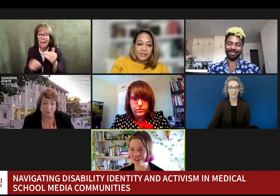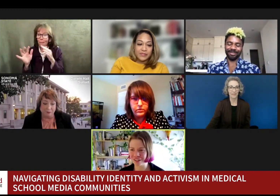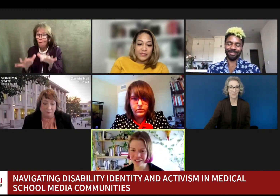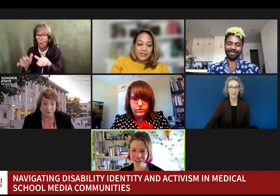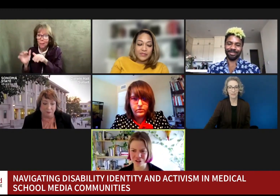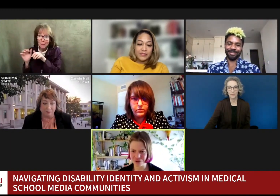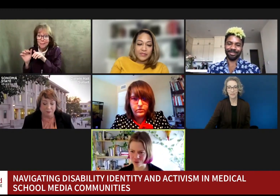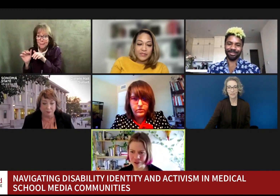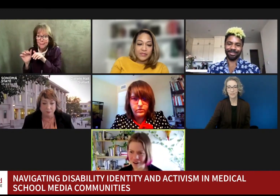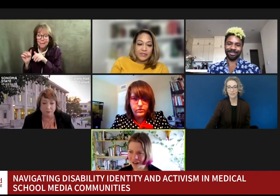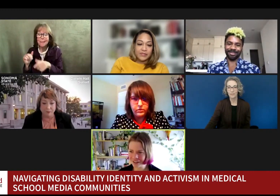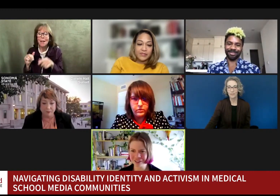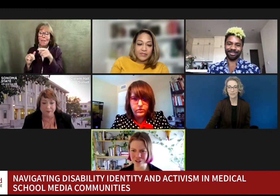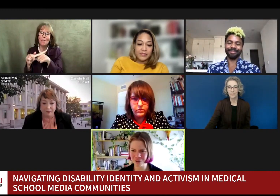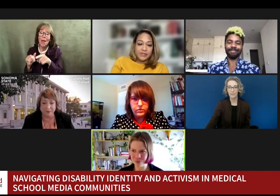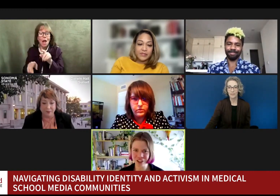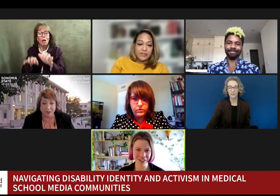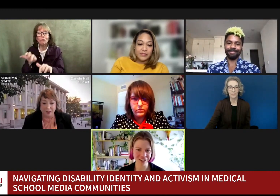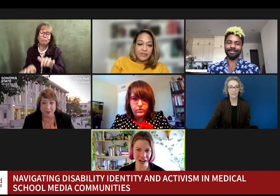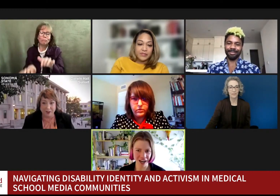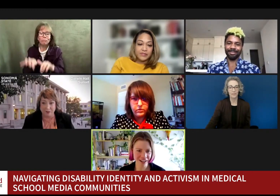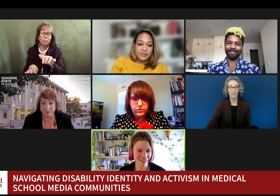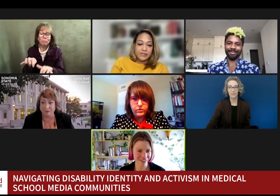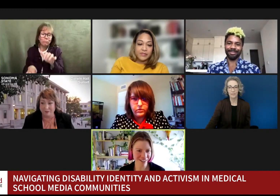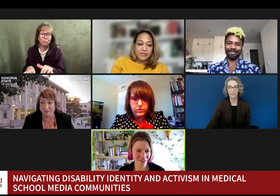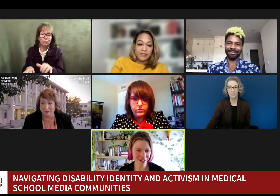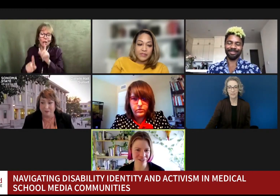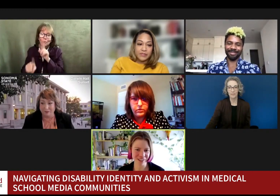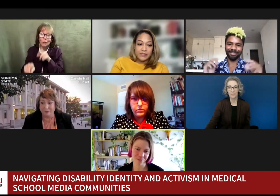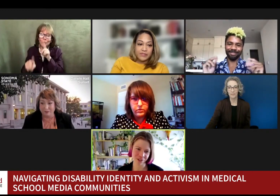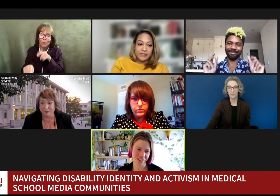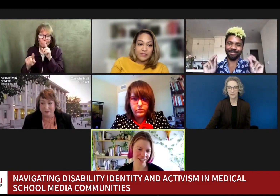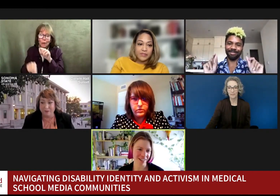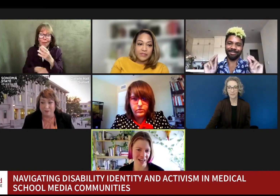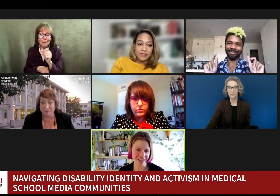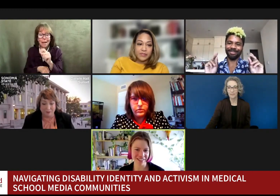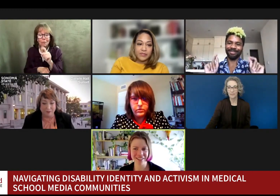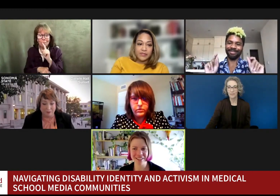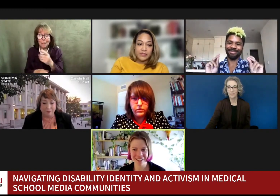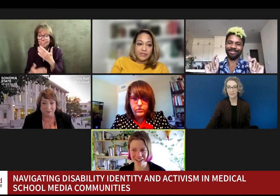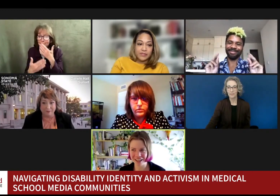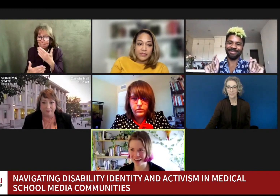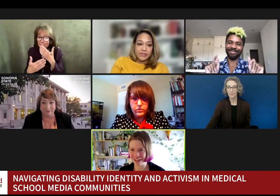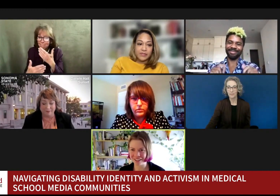contributing so much in the chat also. I really appreciate that.